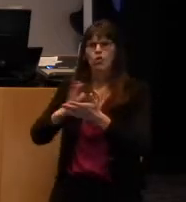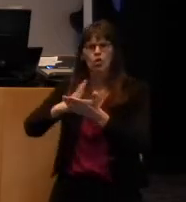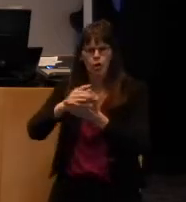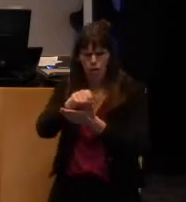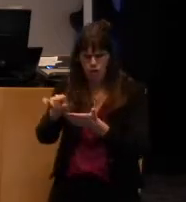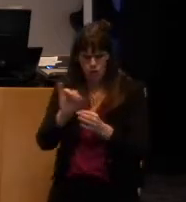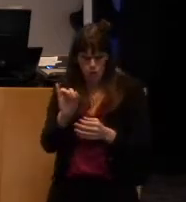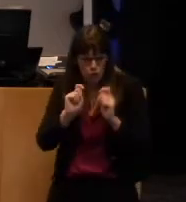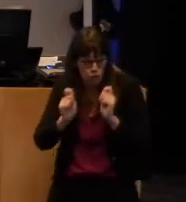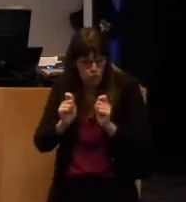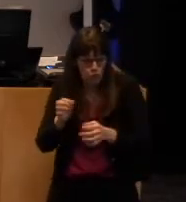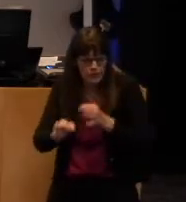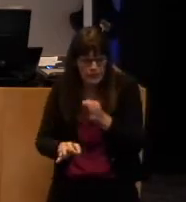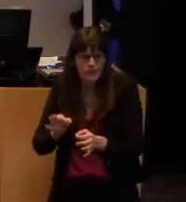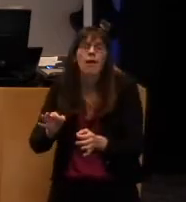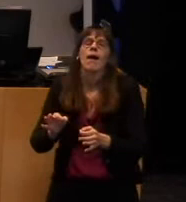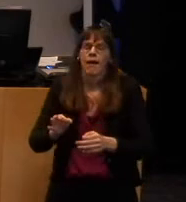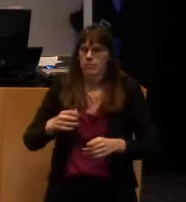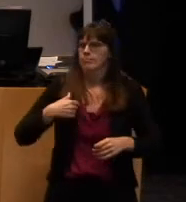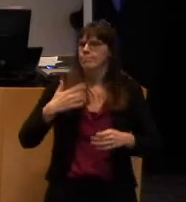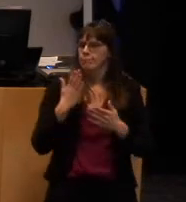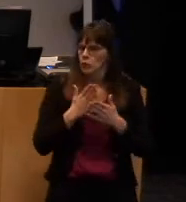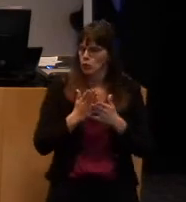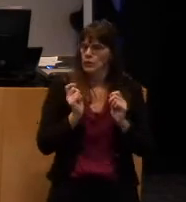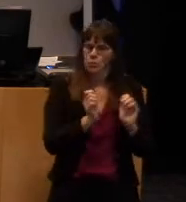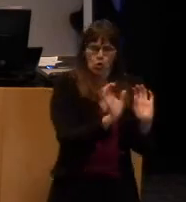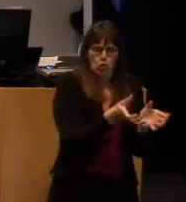I found it helpful to adopt a classification of interpreting strategies.